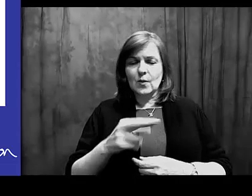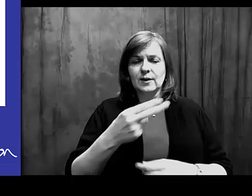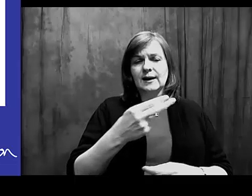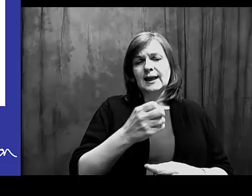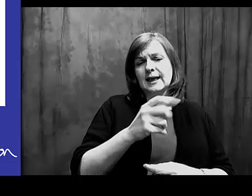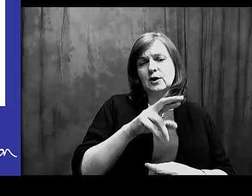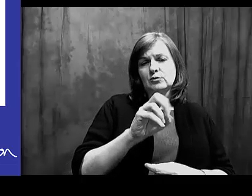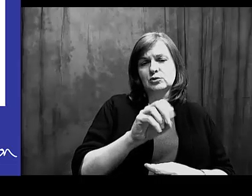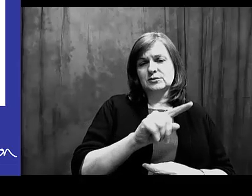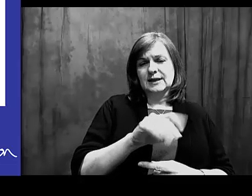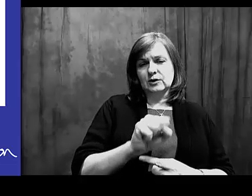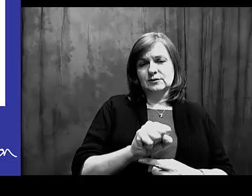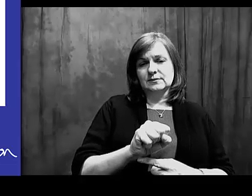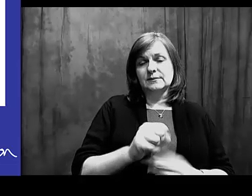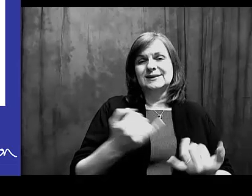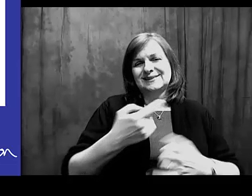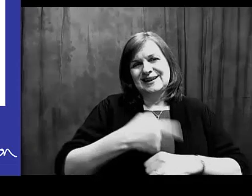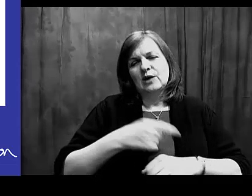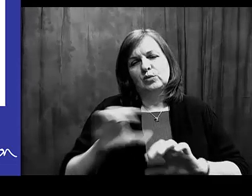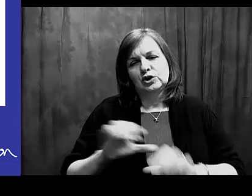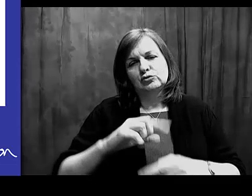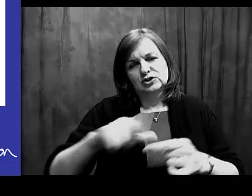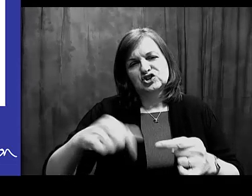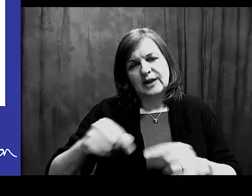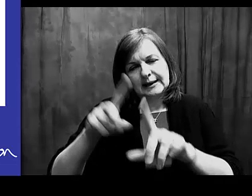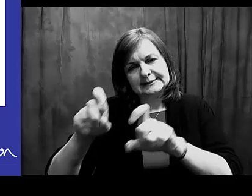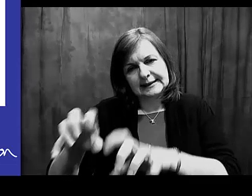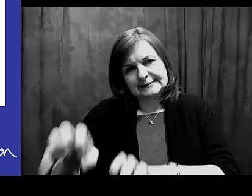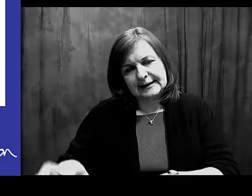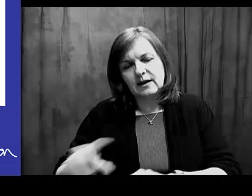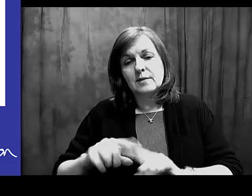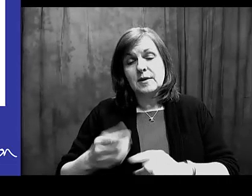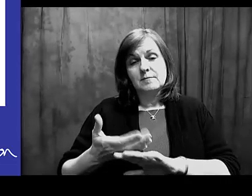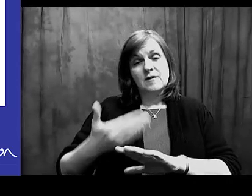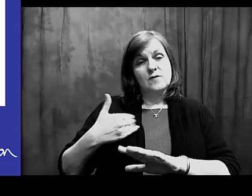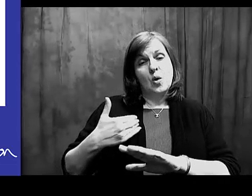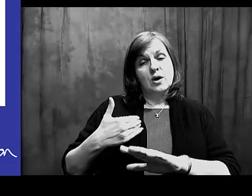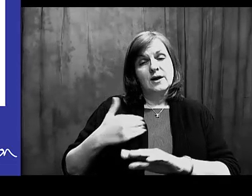today - we do this with genetic testing -- but for many many years